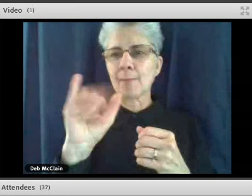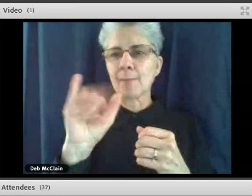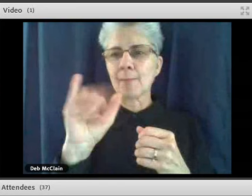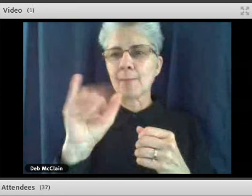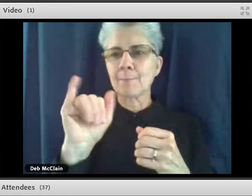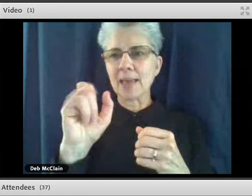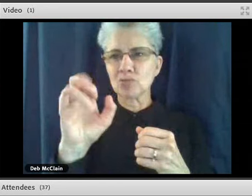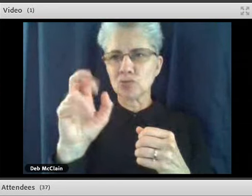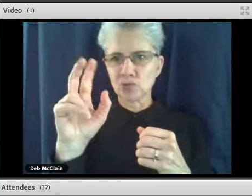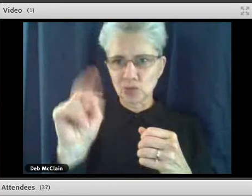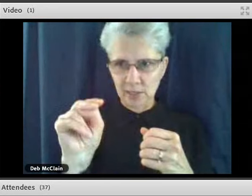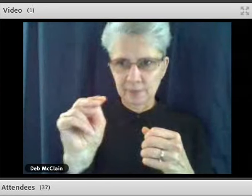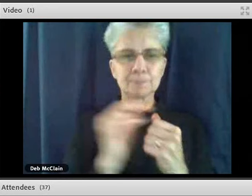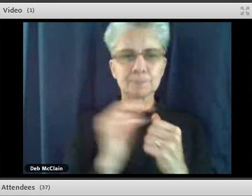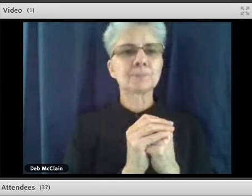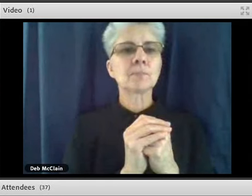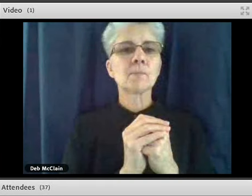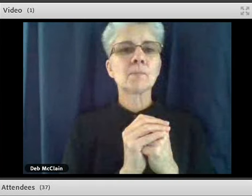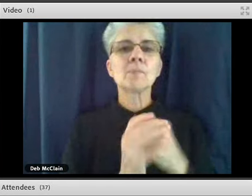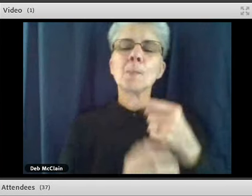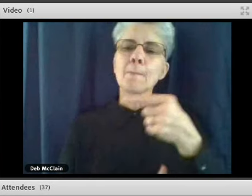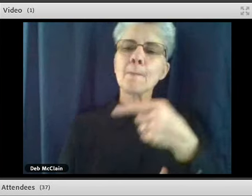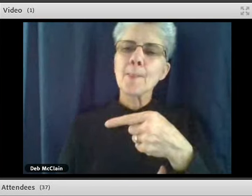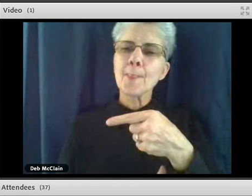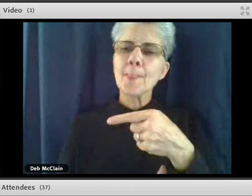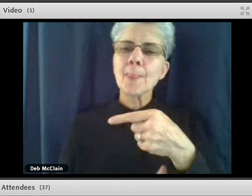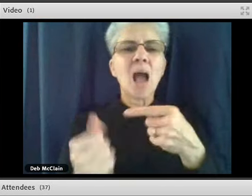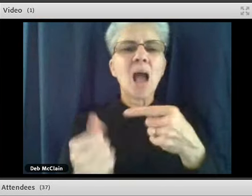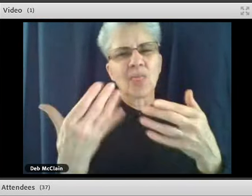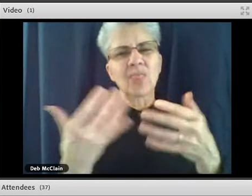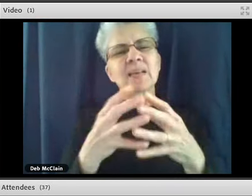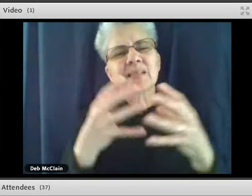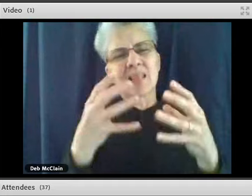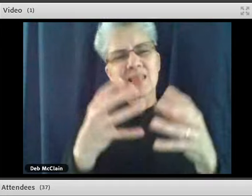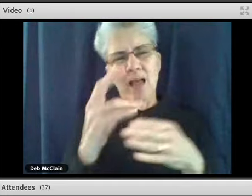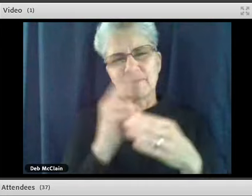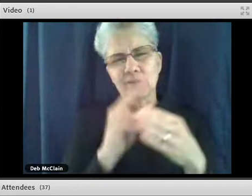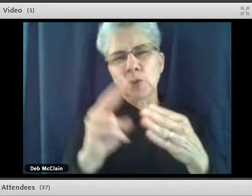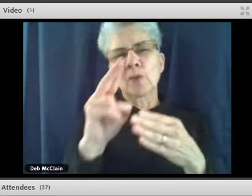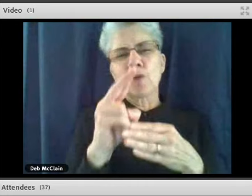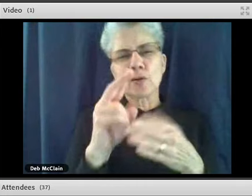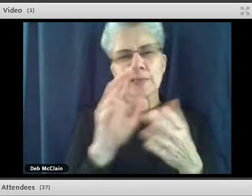You know, and minimize carousel and other animations. So, here's some -- also things